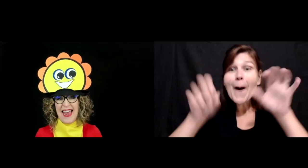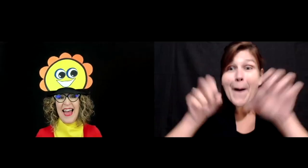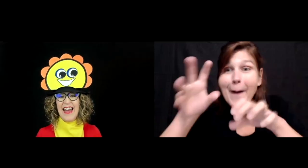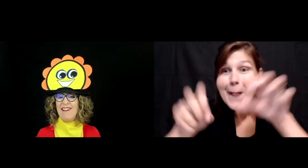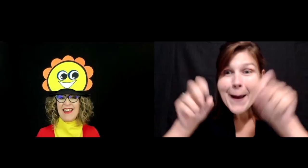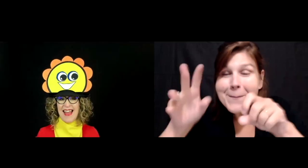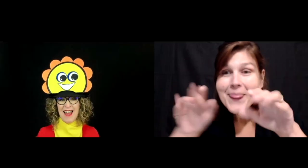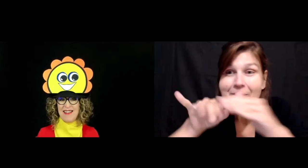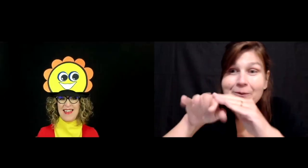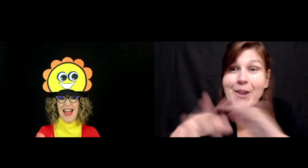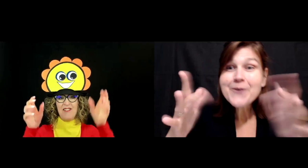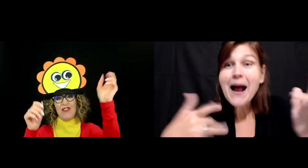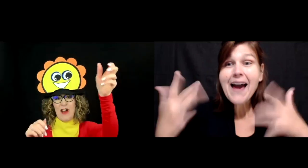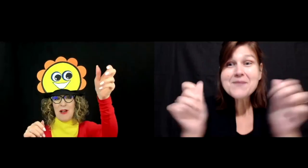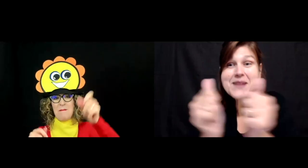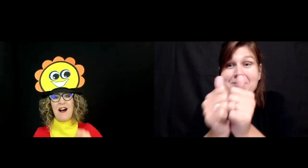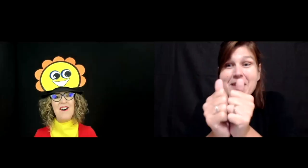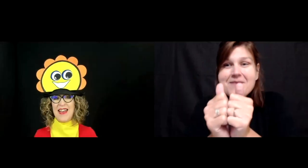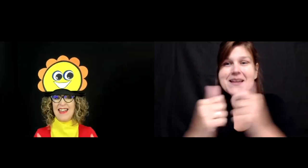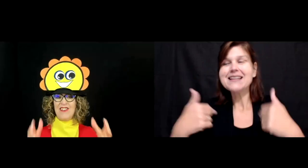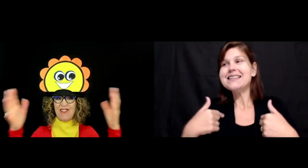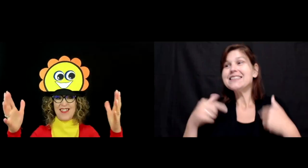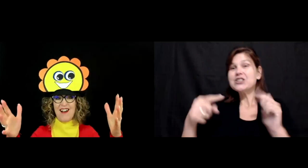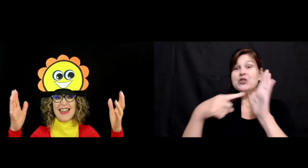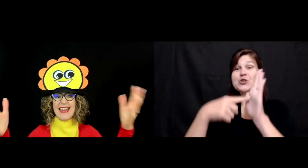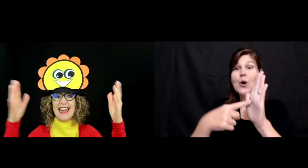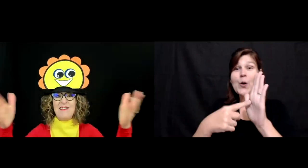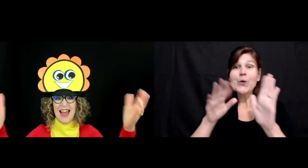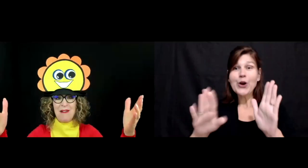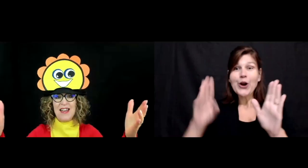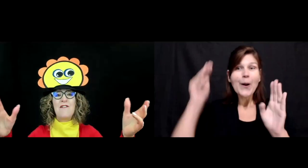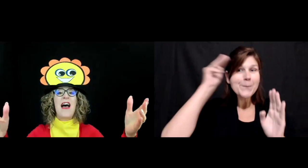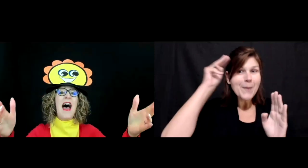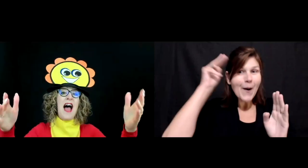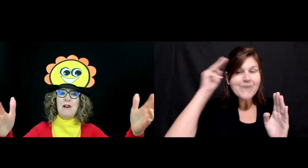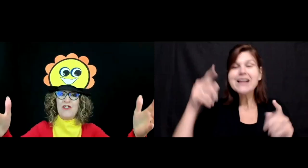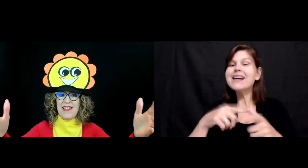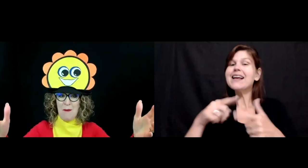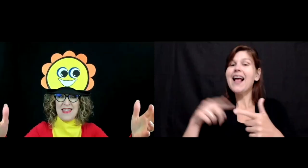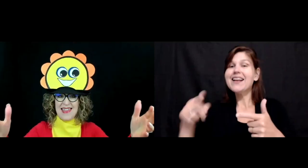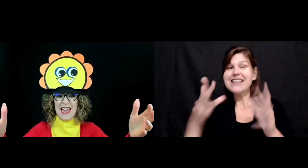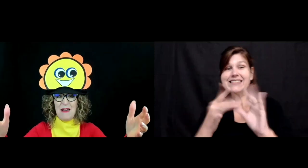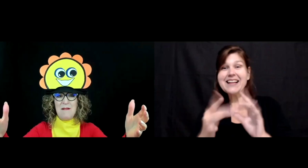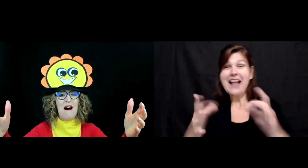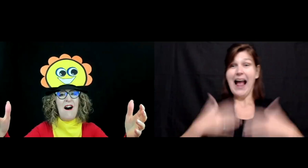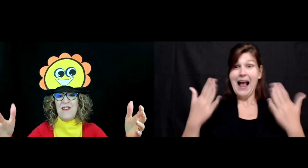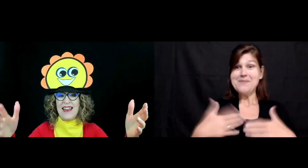Her excitement, and she's showing me Marvin, and she just can't, you know, tell me enough how much she's happy to see me and Marvin.